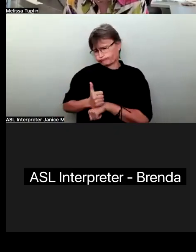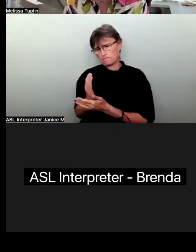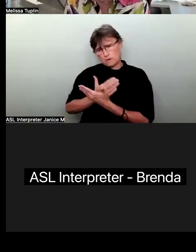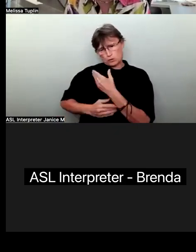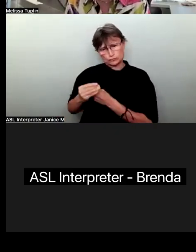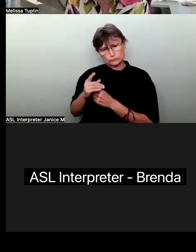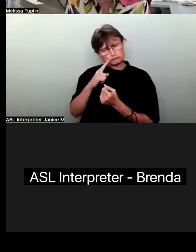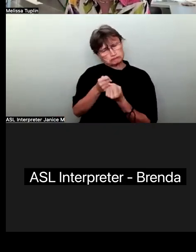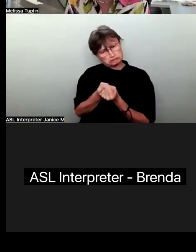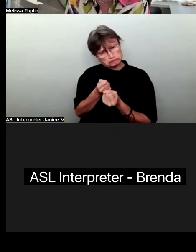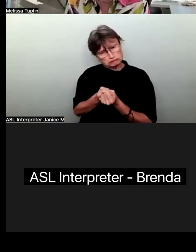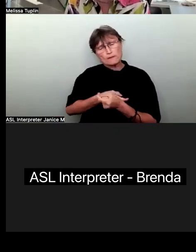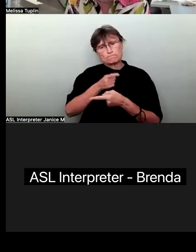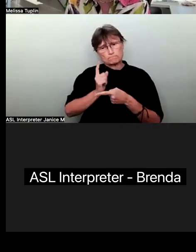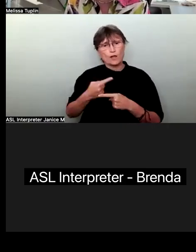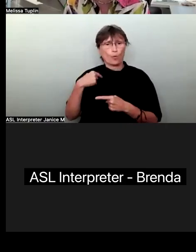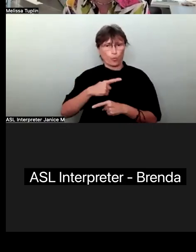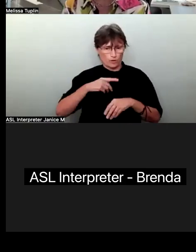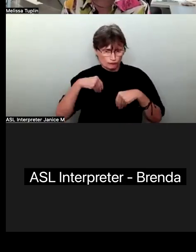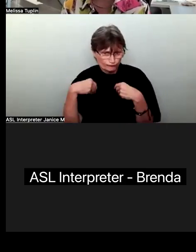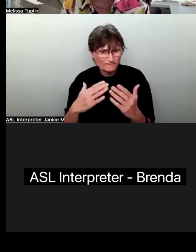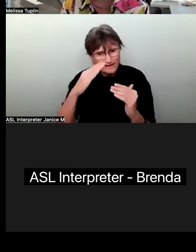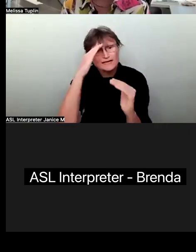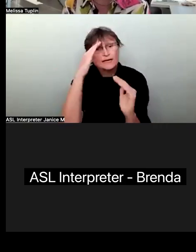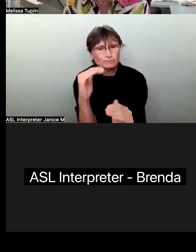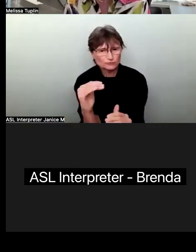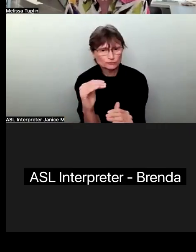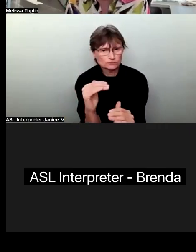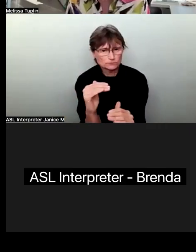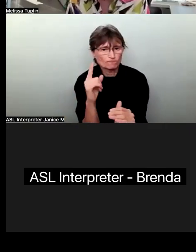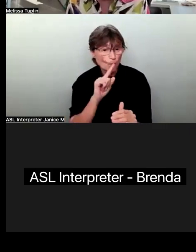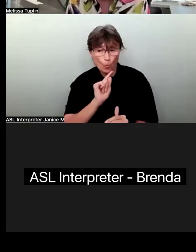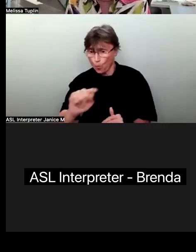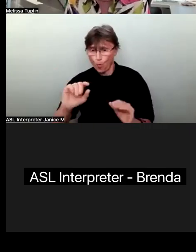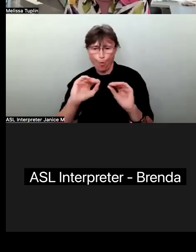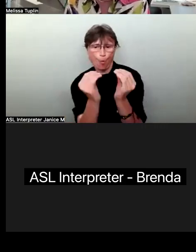for organizations when you're designing your funding request. So in general,